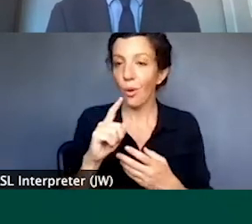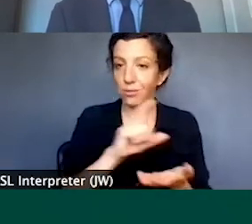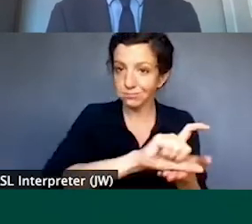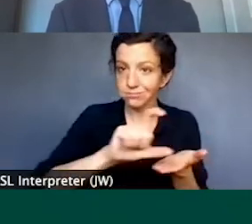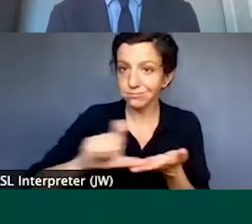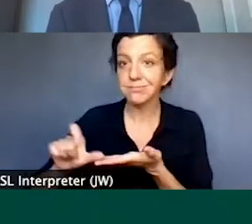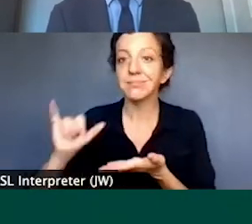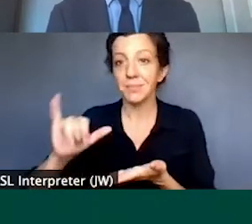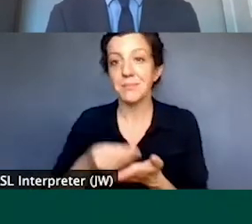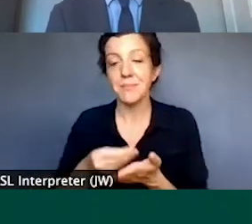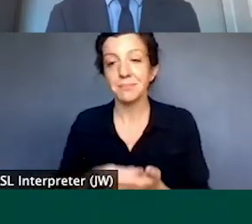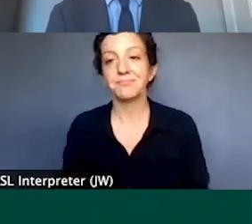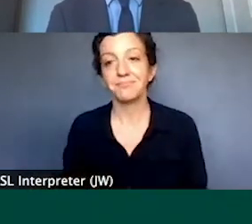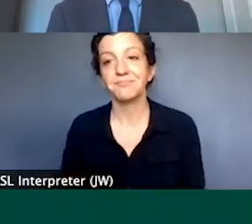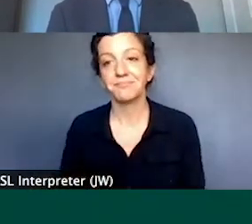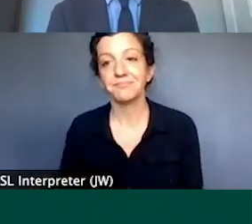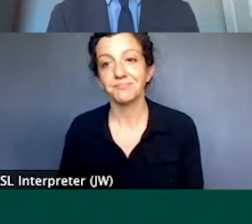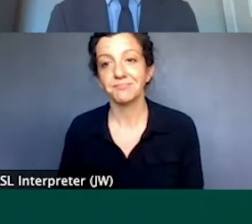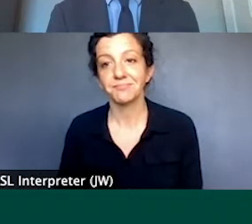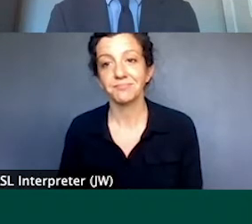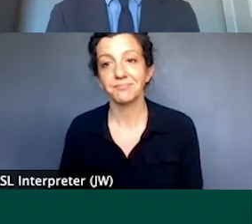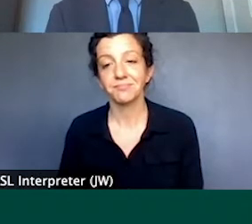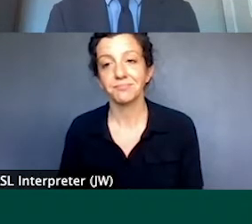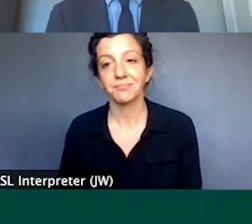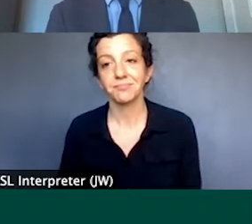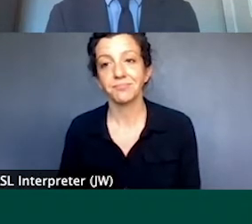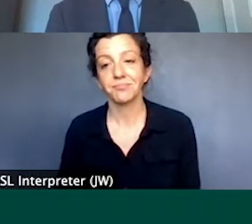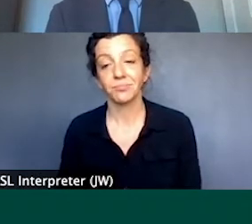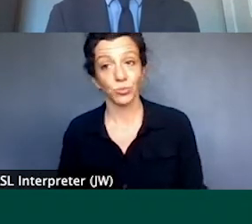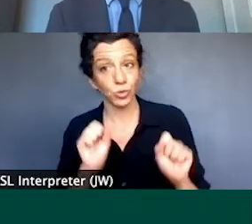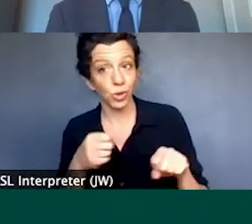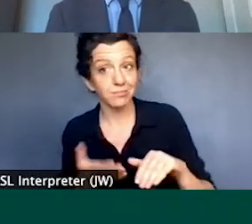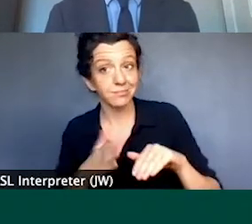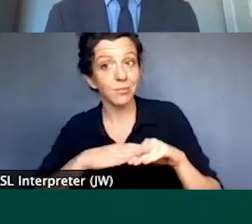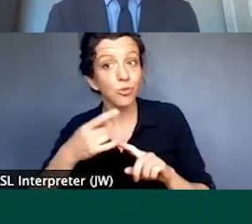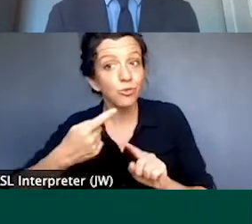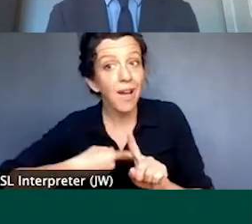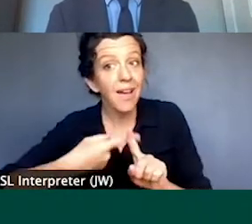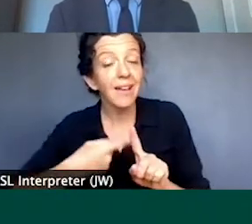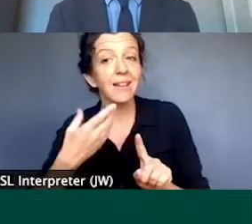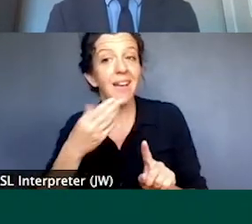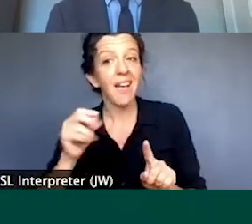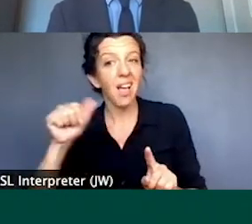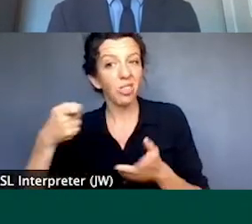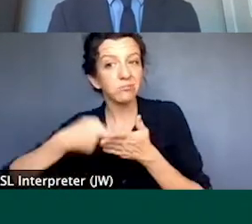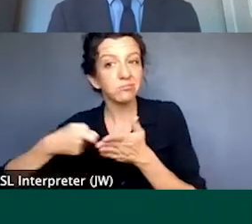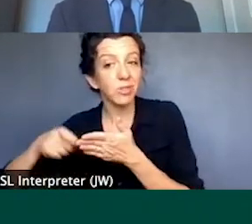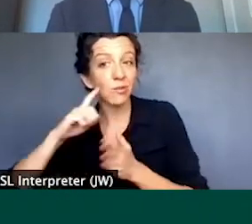Some could achieve either tax or other savings under the measure. I think it's not possible to make kind